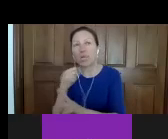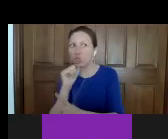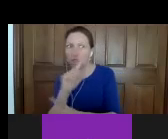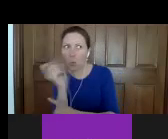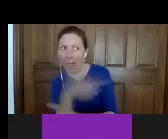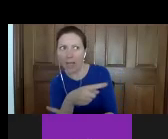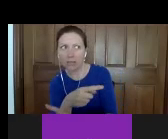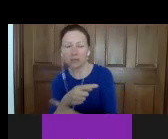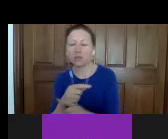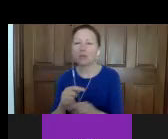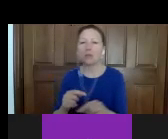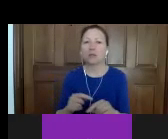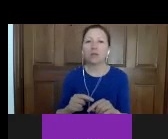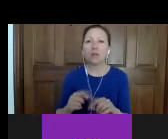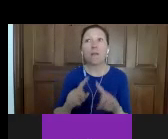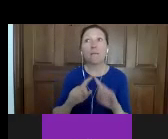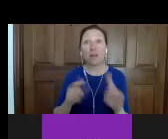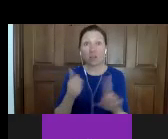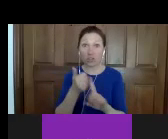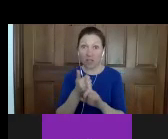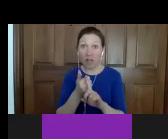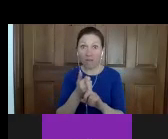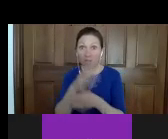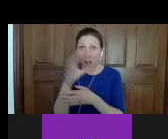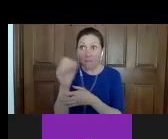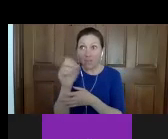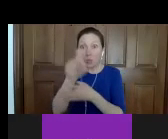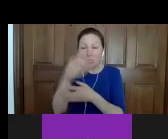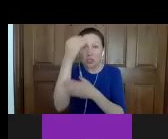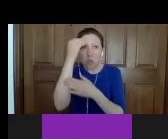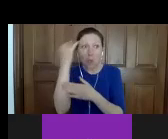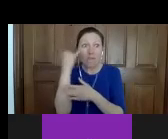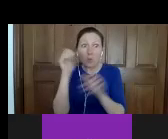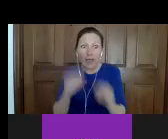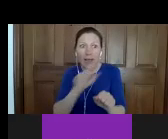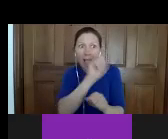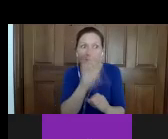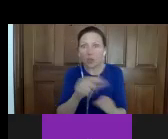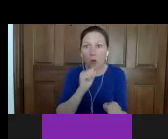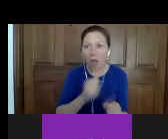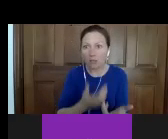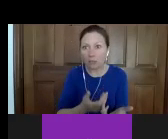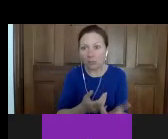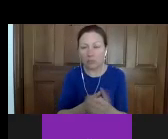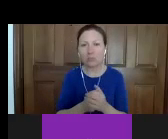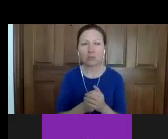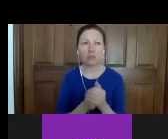the employer, need to know what you're going to talk to the hiring manager about. You,